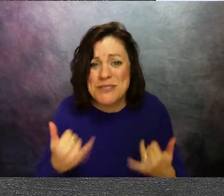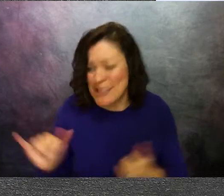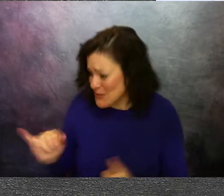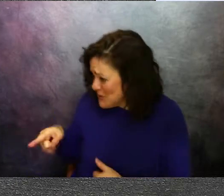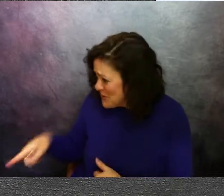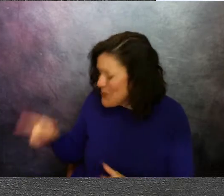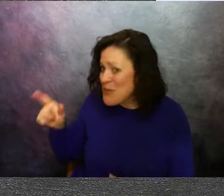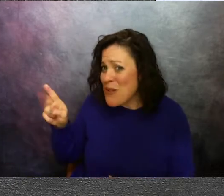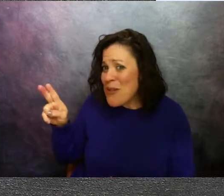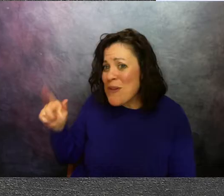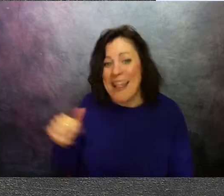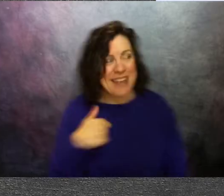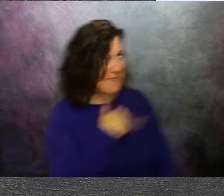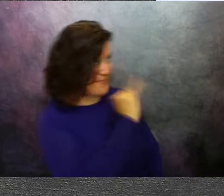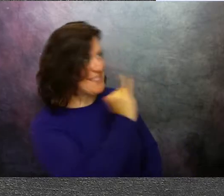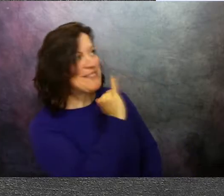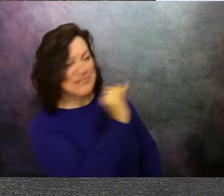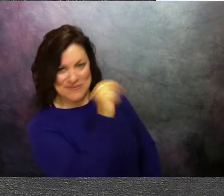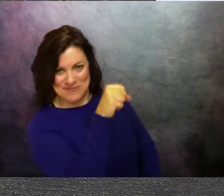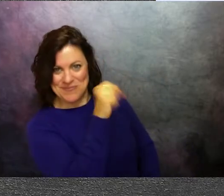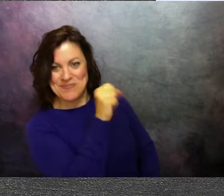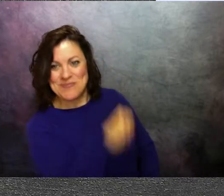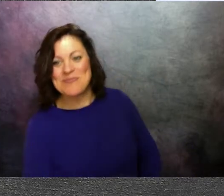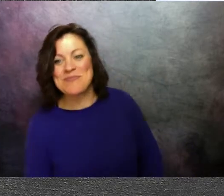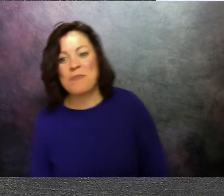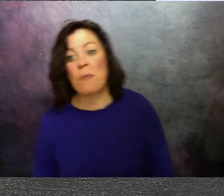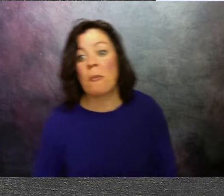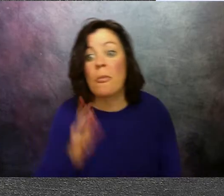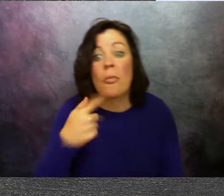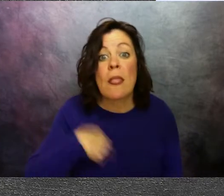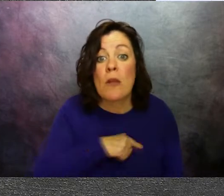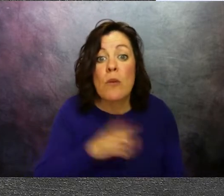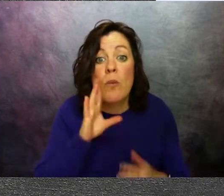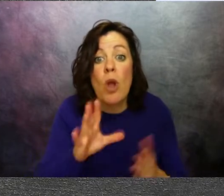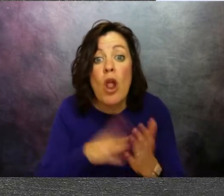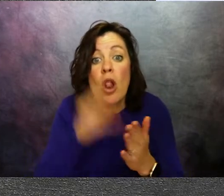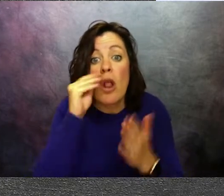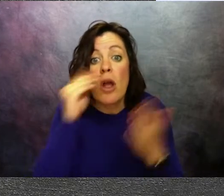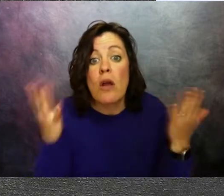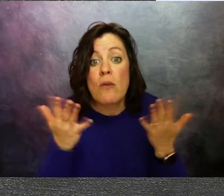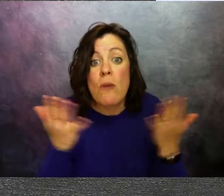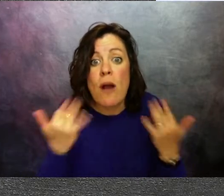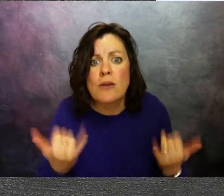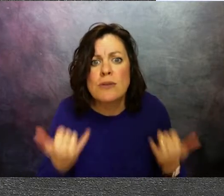Oh, I'm glad I'm here too. Well, we are going to learn about